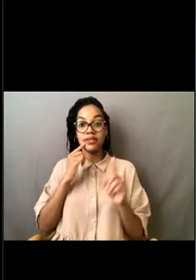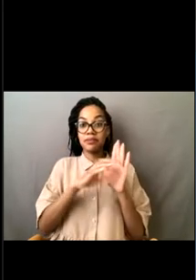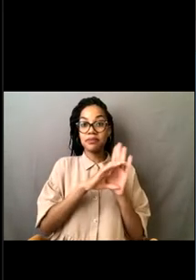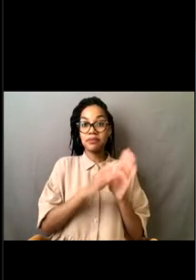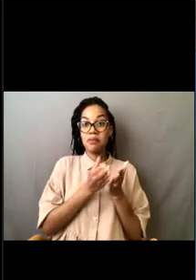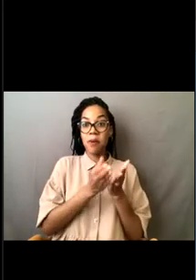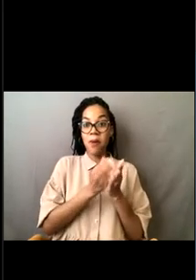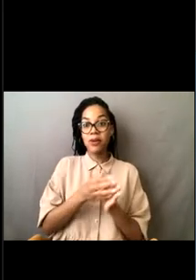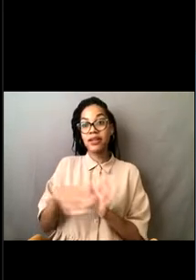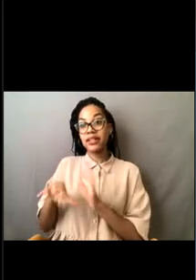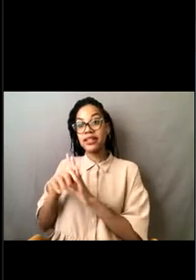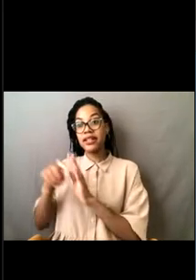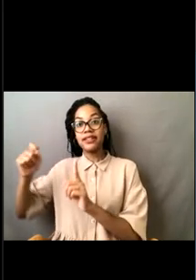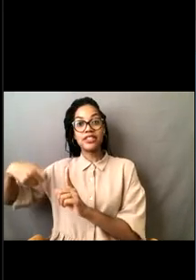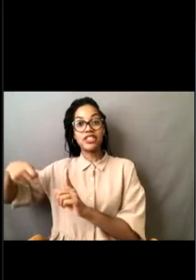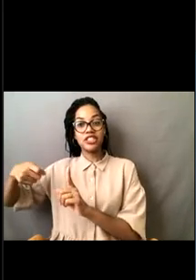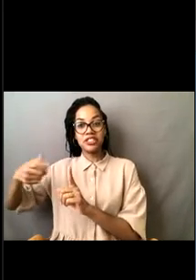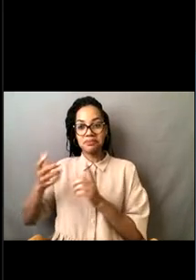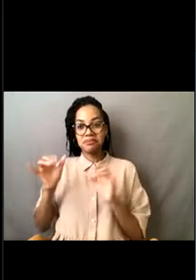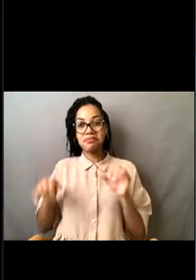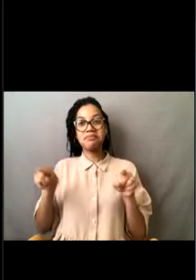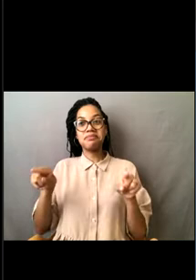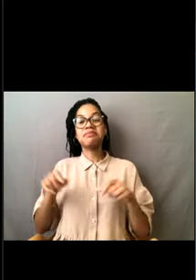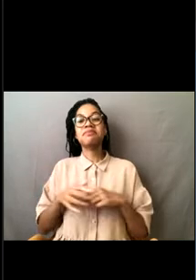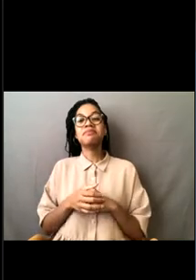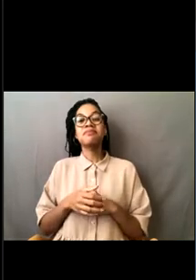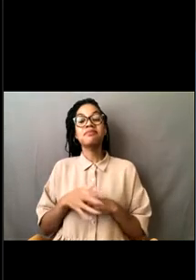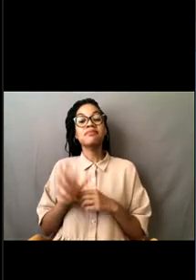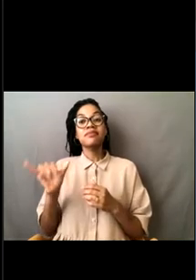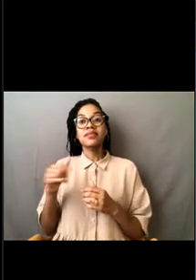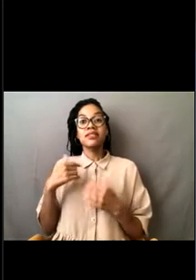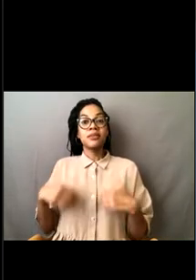And so that kind of led me to the career that I am, is I'm a watershed educator.